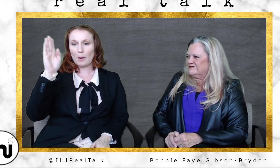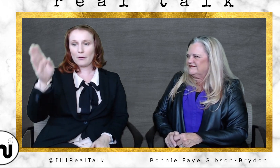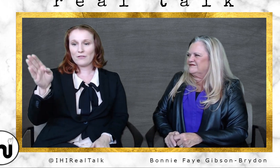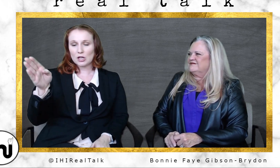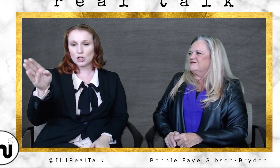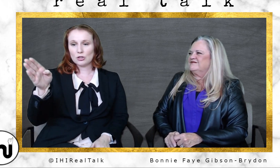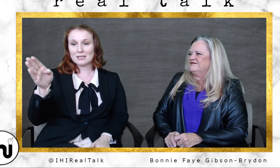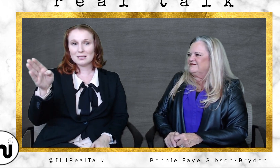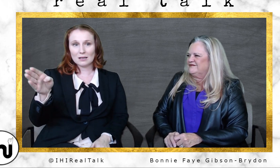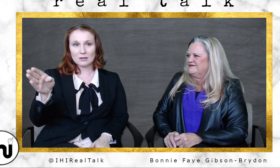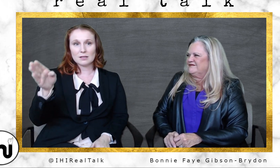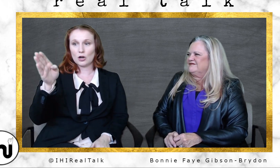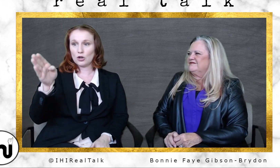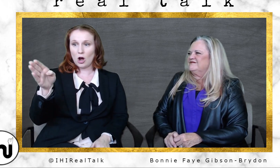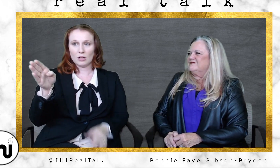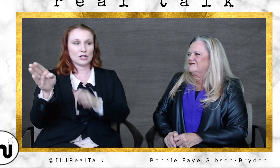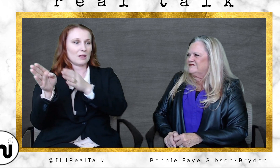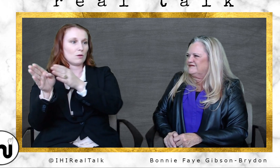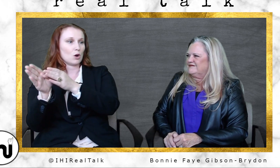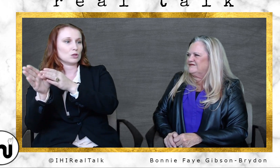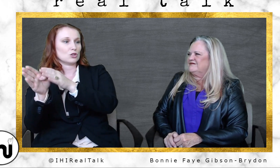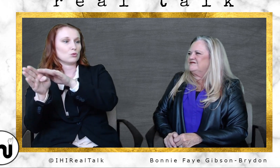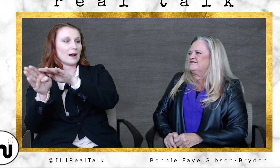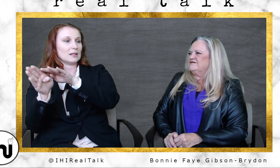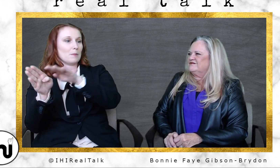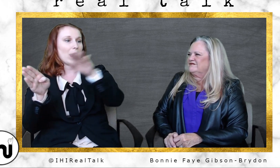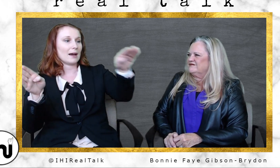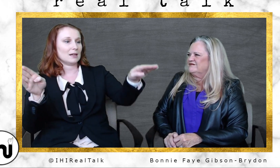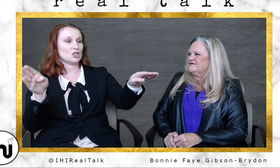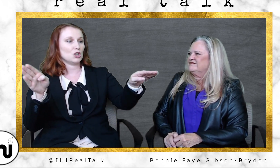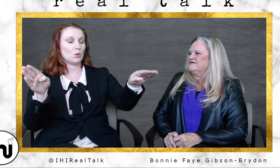Professional Skills and our Knowledge that goes directly back into our